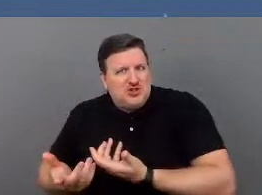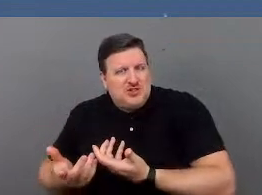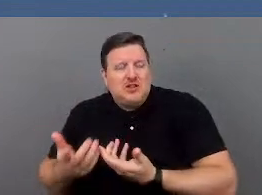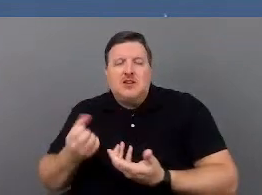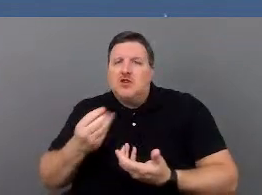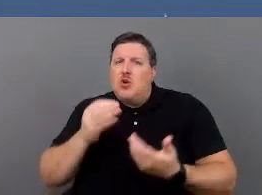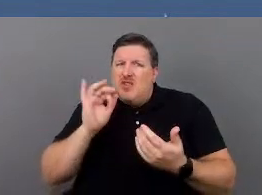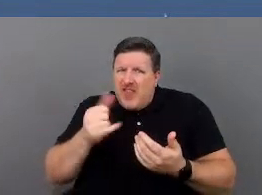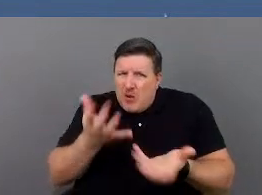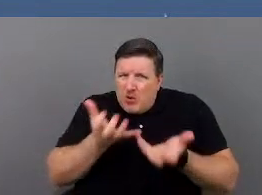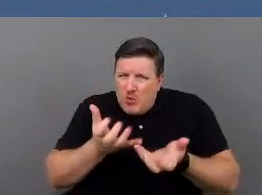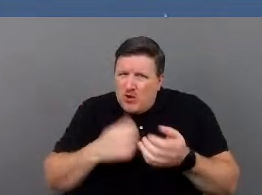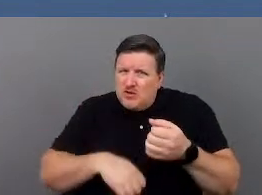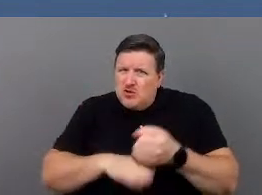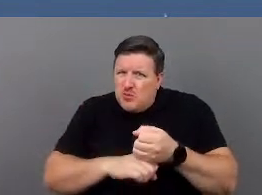A BIG BLANK CHECK THAT WILL LEAD TO MORE HARM ON TOP OF HARM.